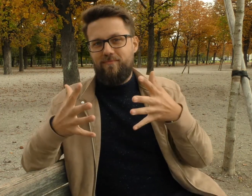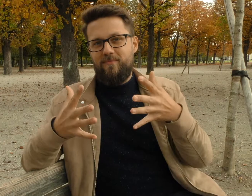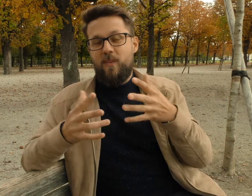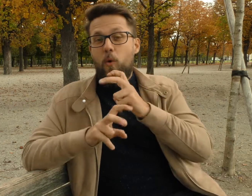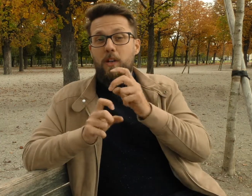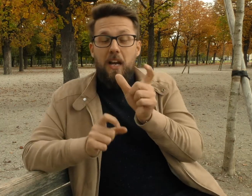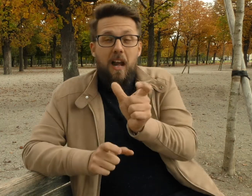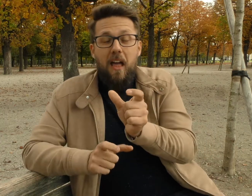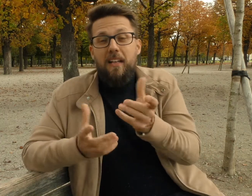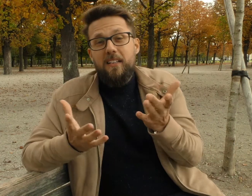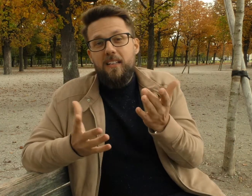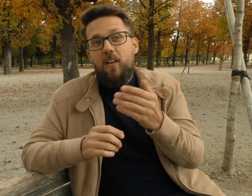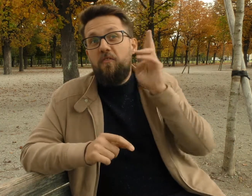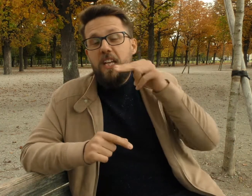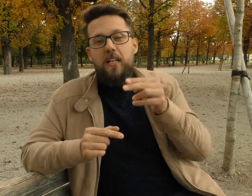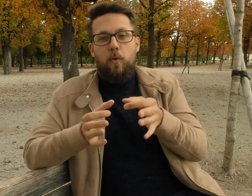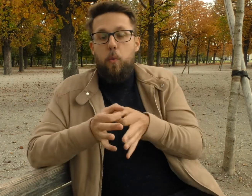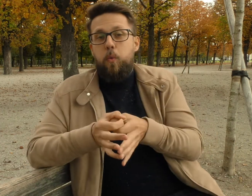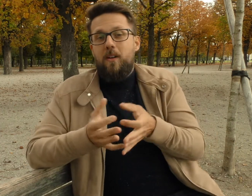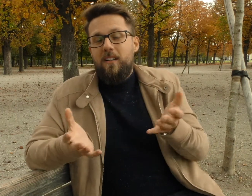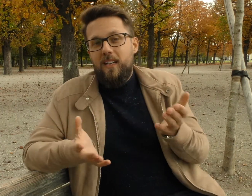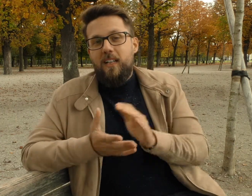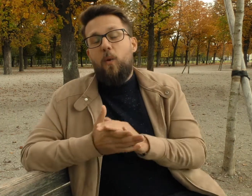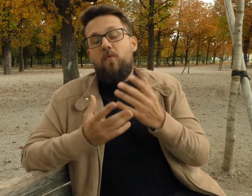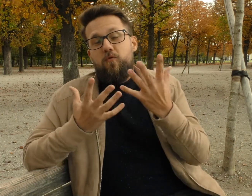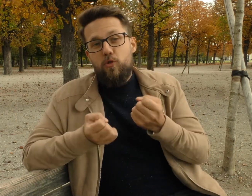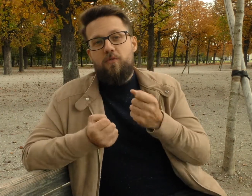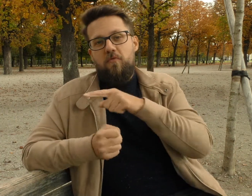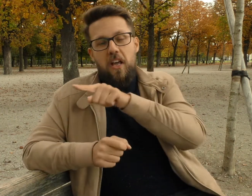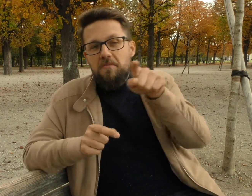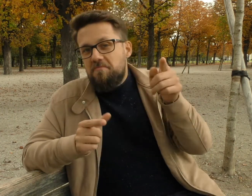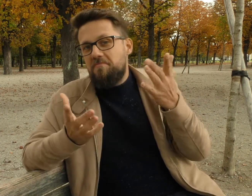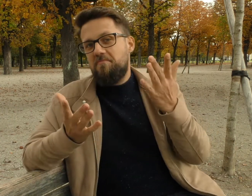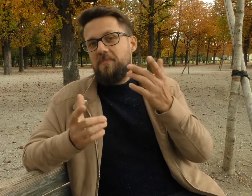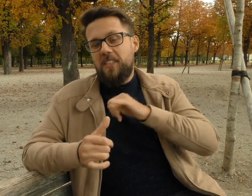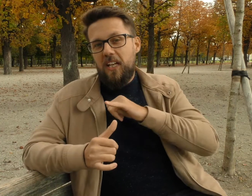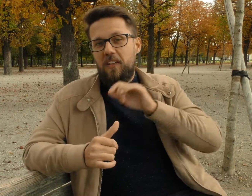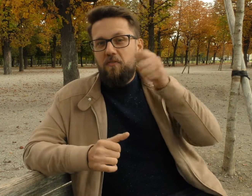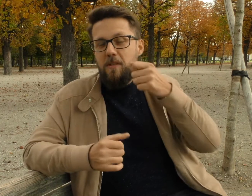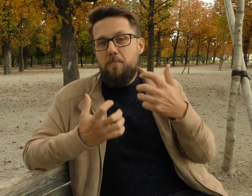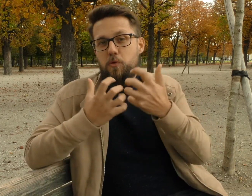Austria is small. Vienna is tiny. I hope that you will also be interested in film production.